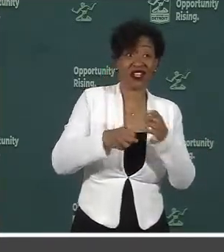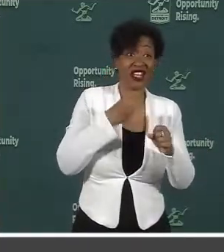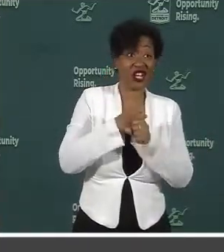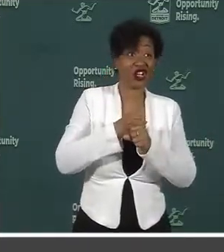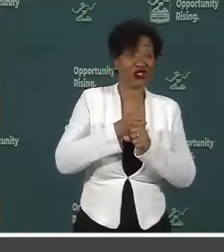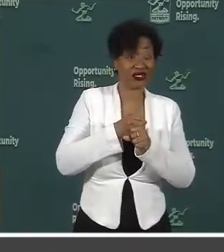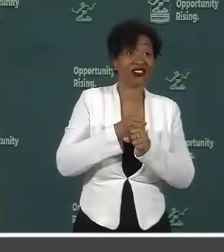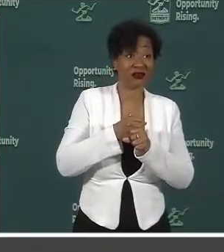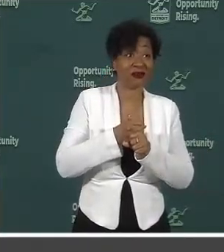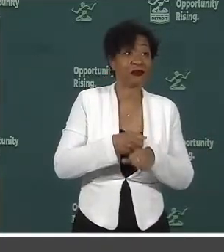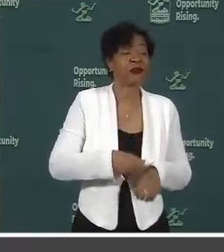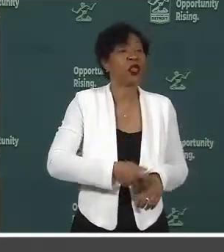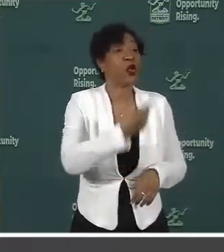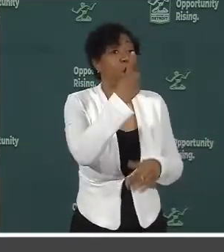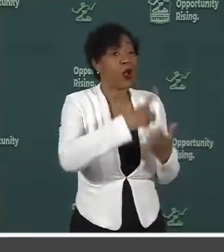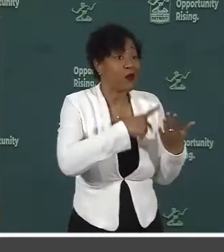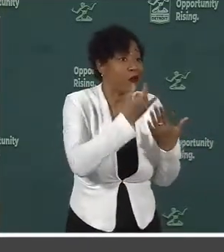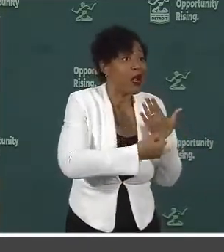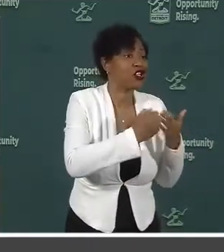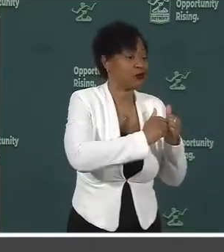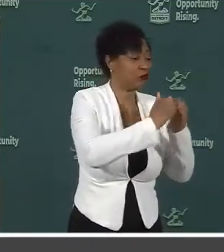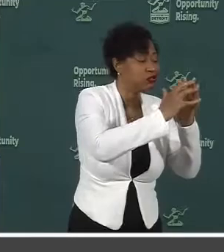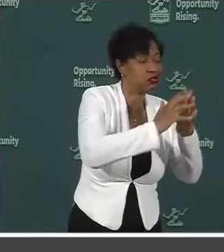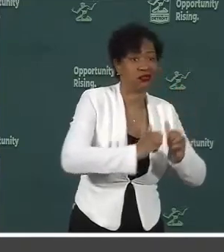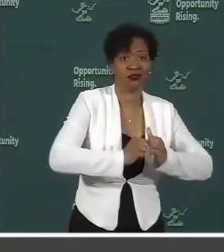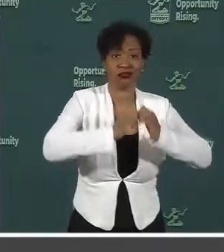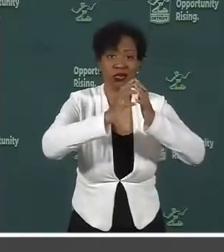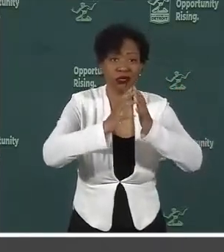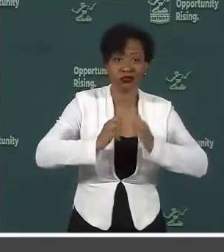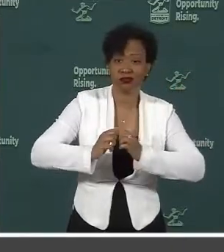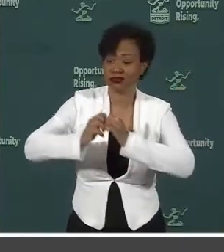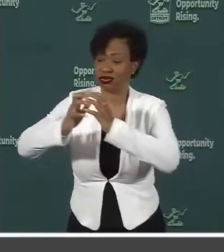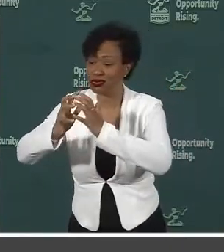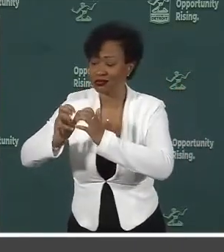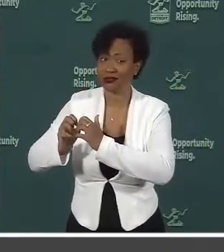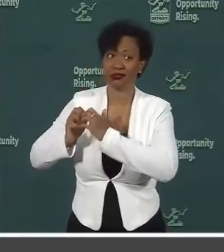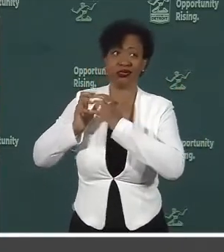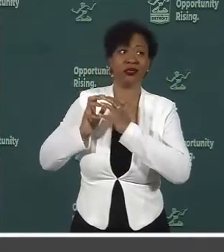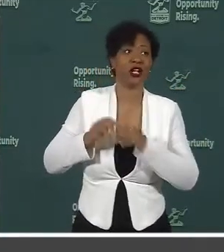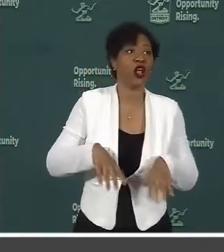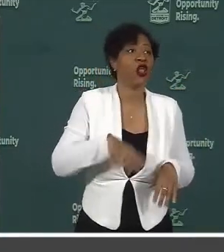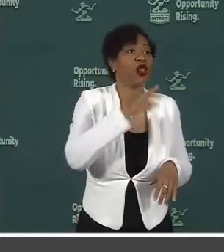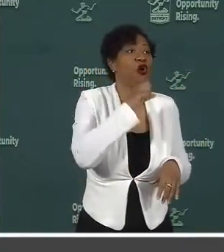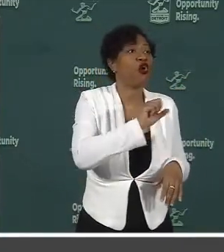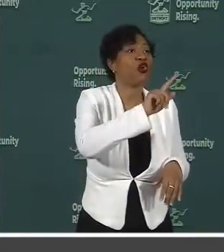PROJECT AFTER ANOTHER AFTER ANOTHER THIS IS THE OLD TAPPAN SCHOOL SITE THAT'S IN A NEIGHBORHOOD THAT NEEDED SOME